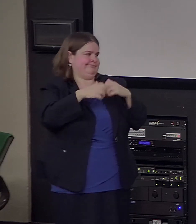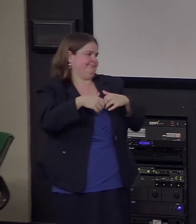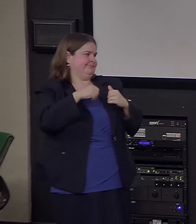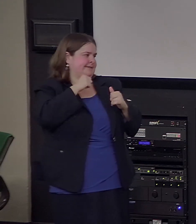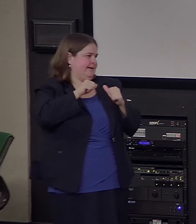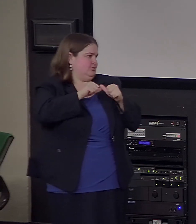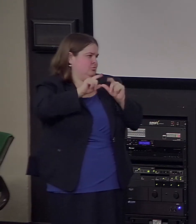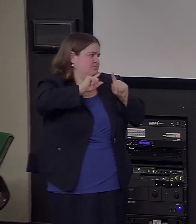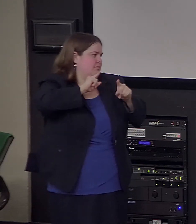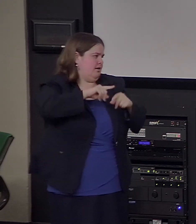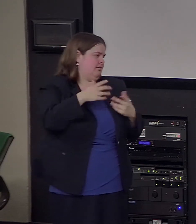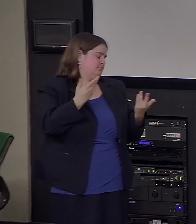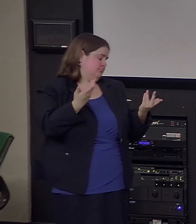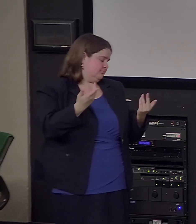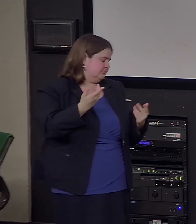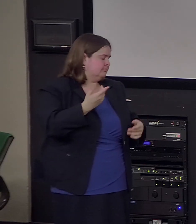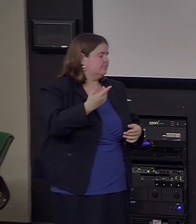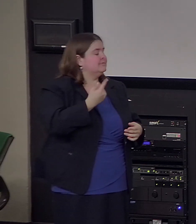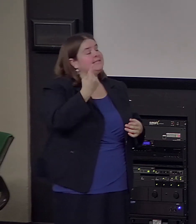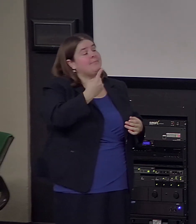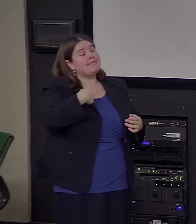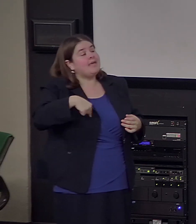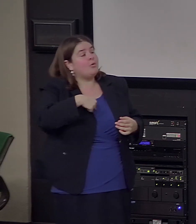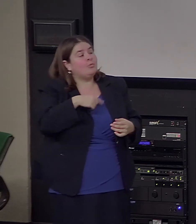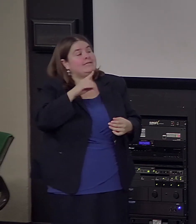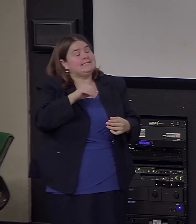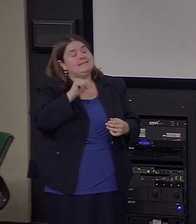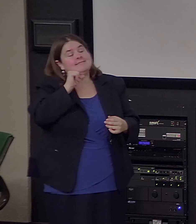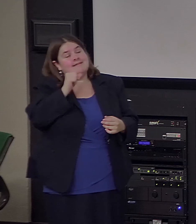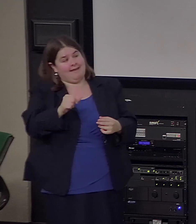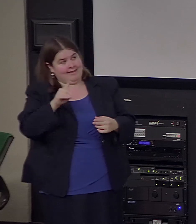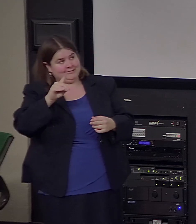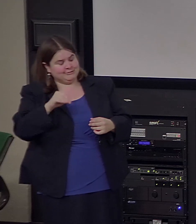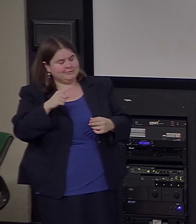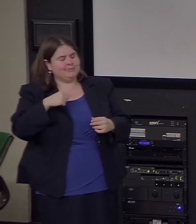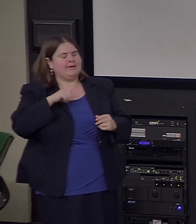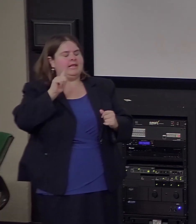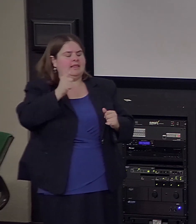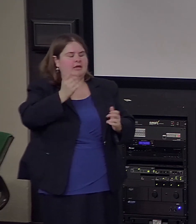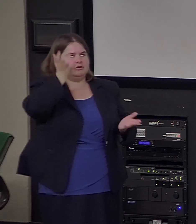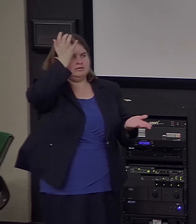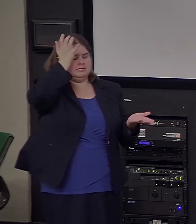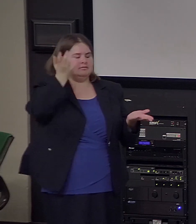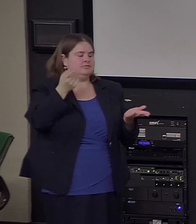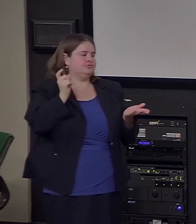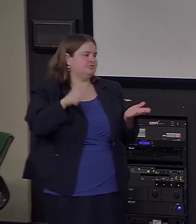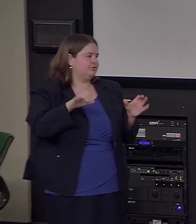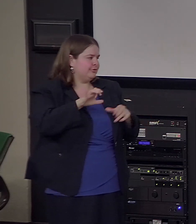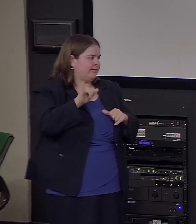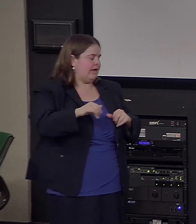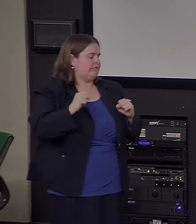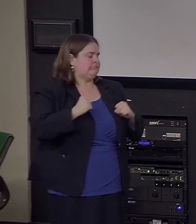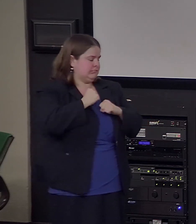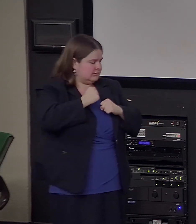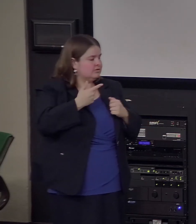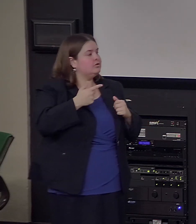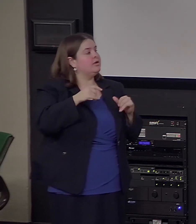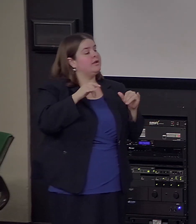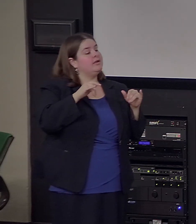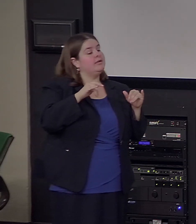One of the things that we didn't do, and that we sort of hit our heads saying we should have done is measure stress reactivity at earlier points